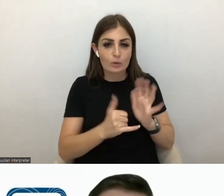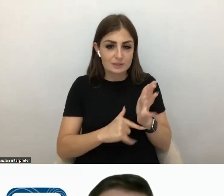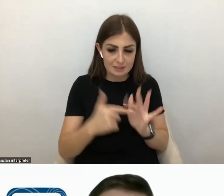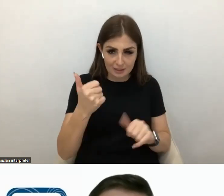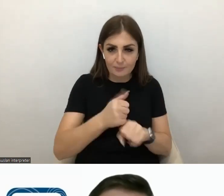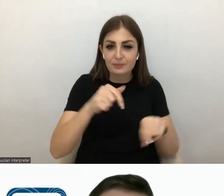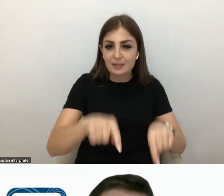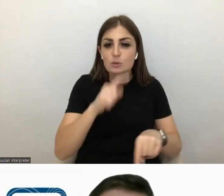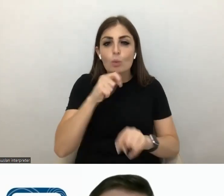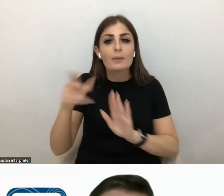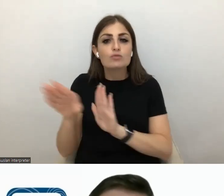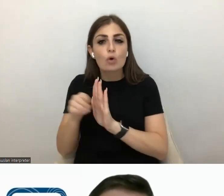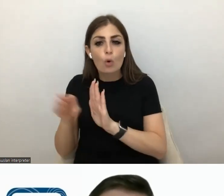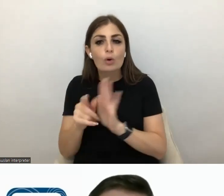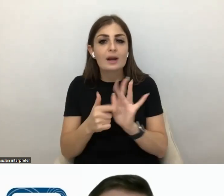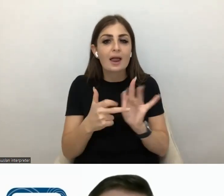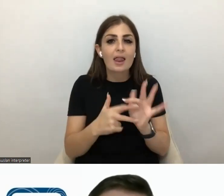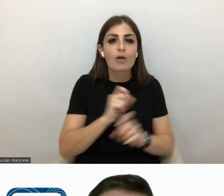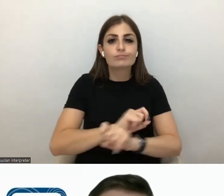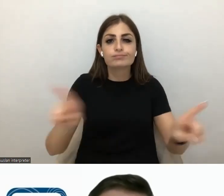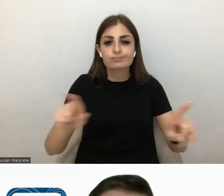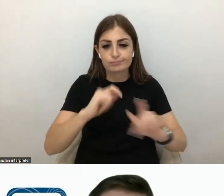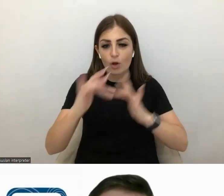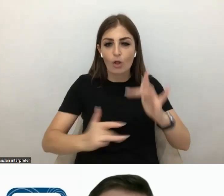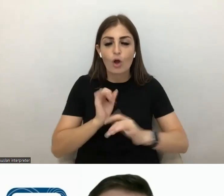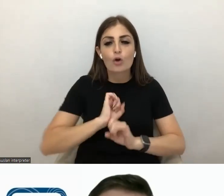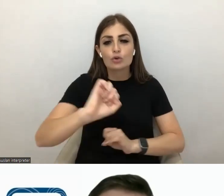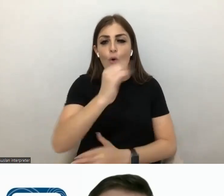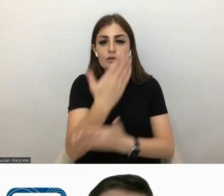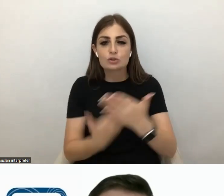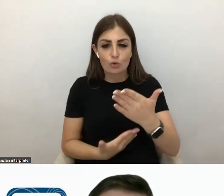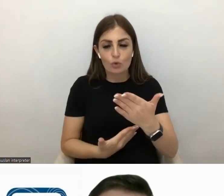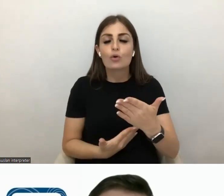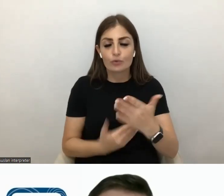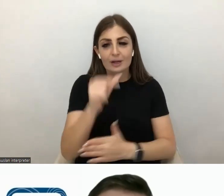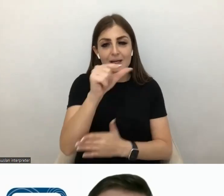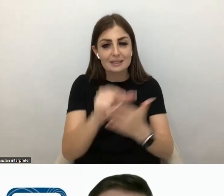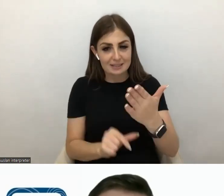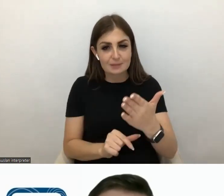as well as live streamed to the Your Story Disability Legal Support Facebook page.